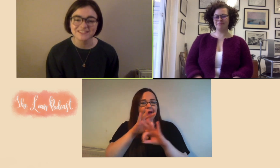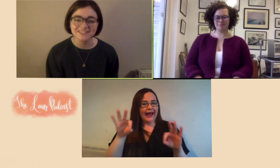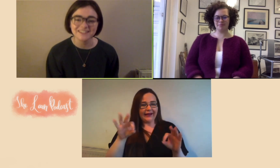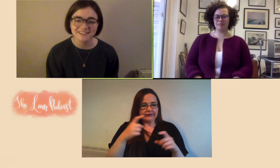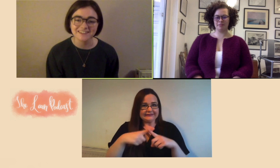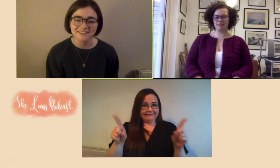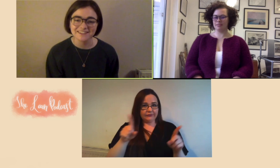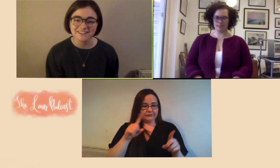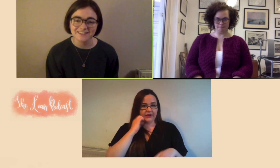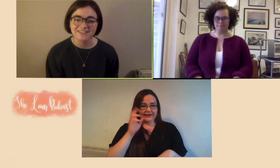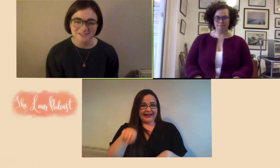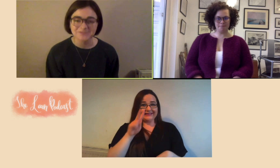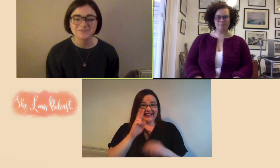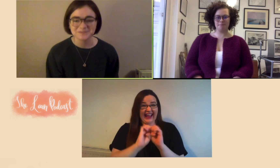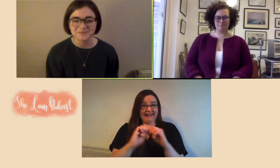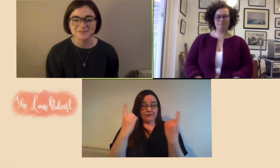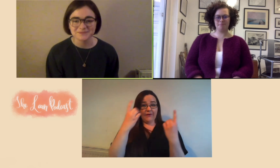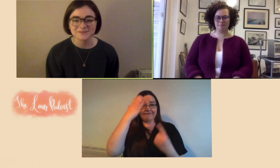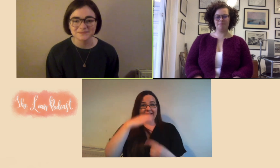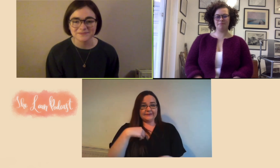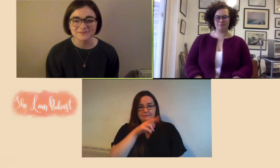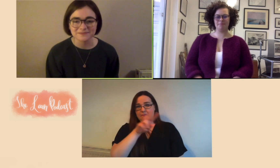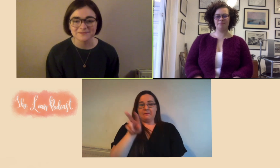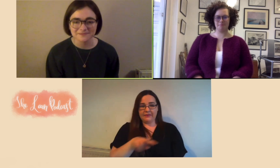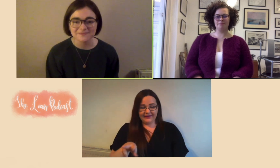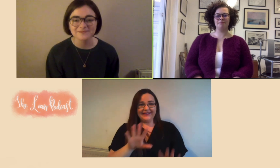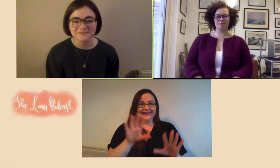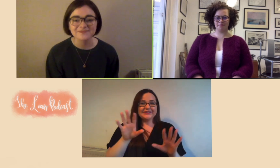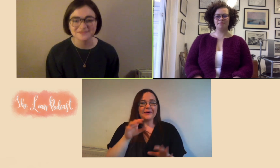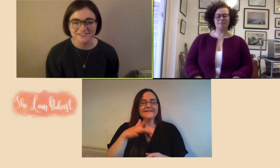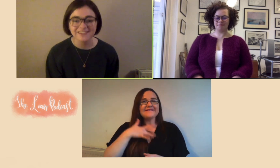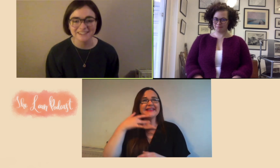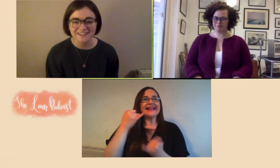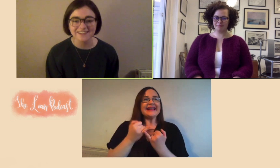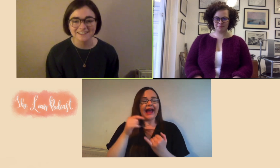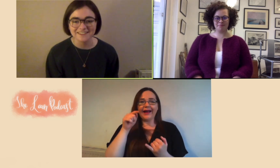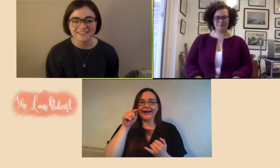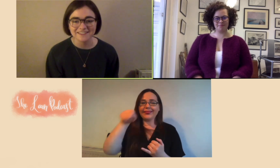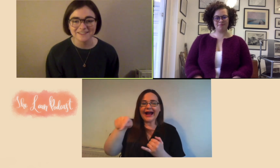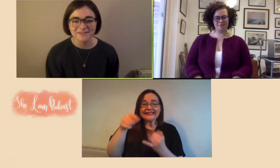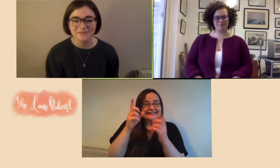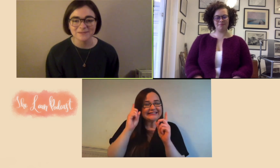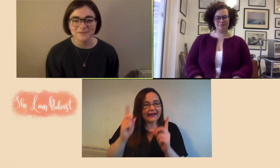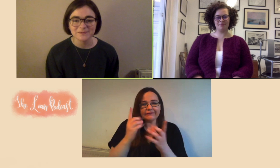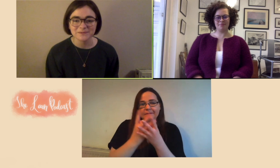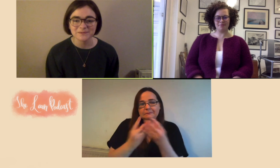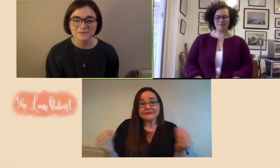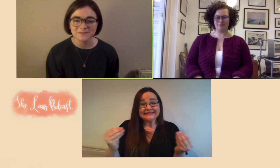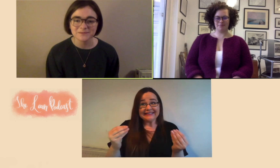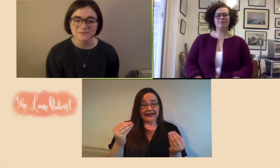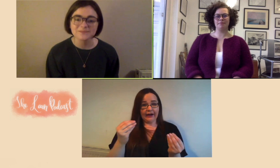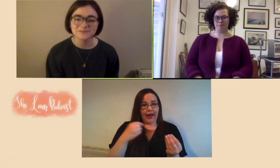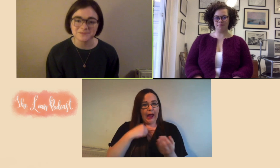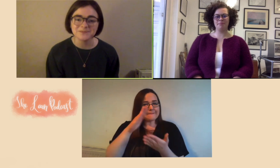like that's just completely different online, just because everyone's faces are watching everyone online. So that's definitely missing,